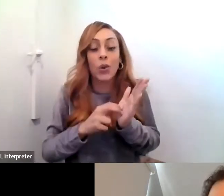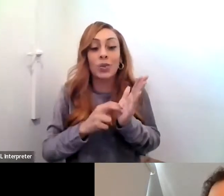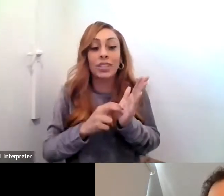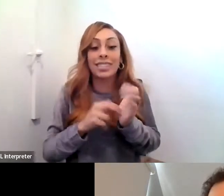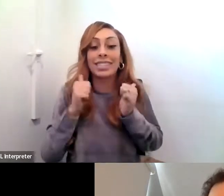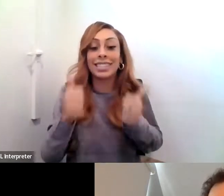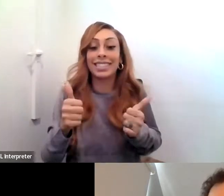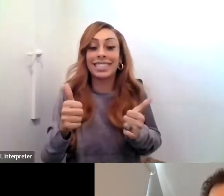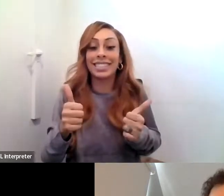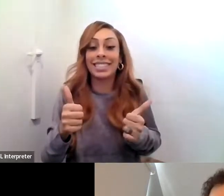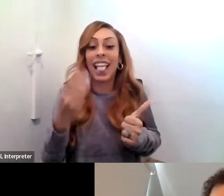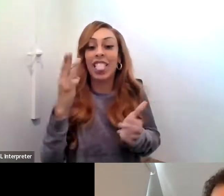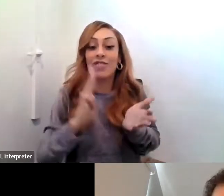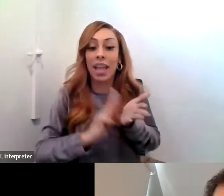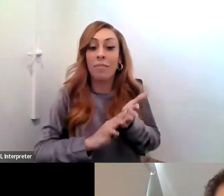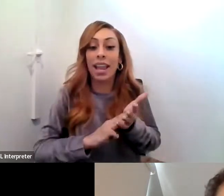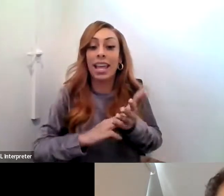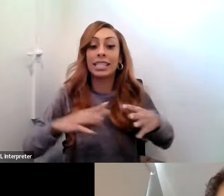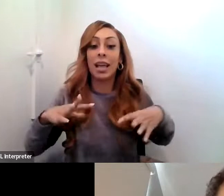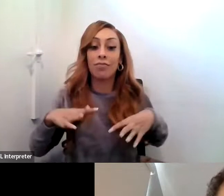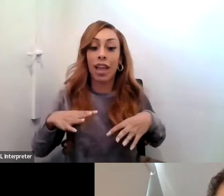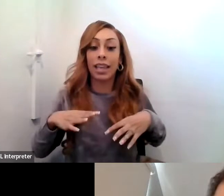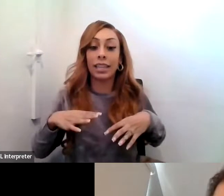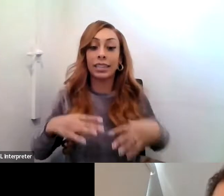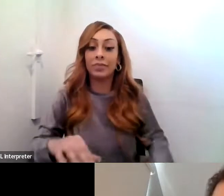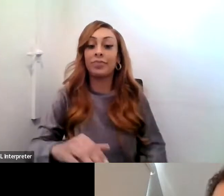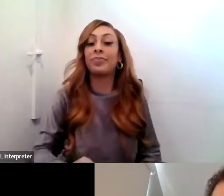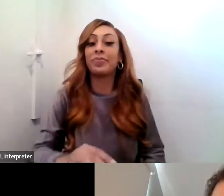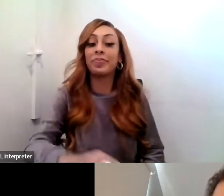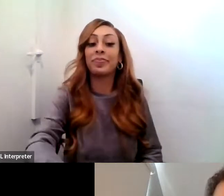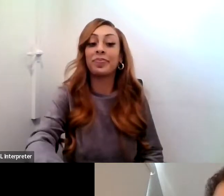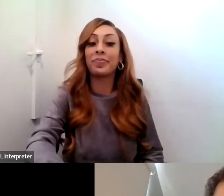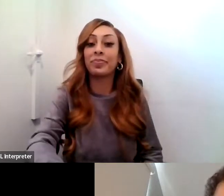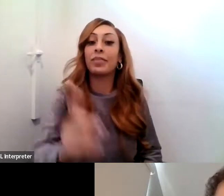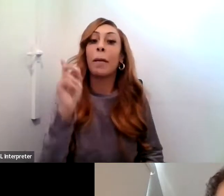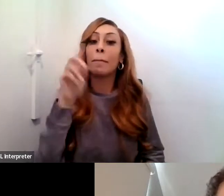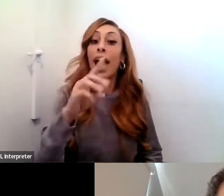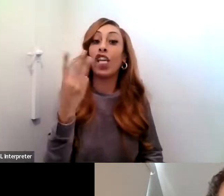So we'll just take a 3-minute screen break, make yourselves comfortable, and then we'll come back in three minutes,